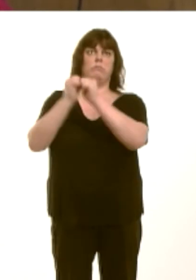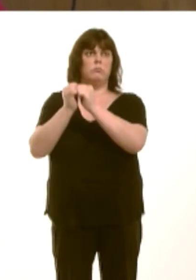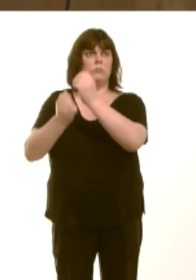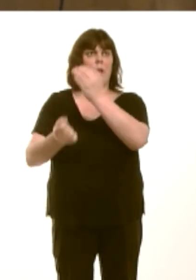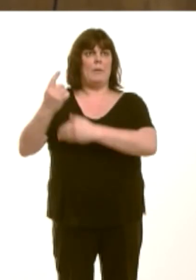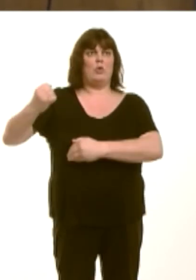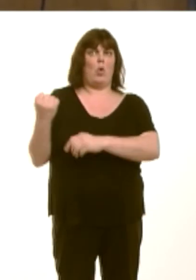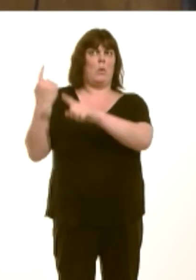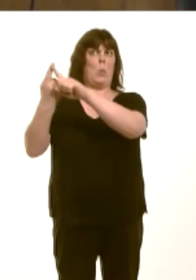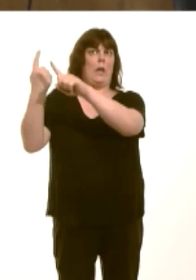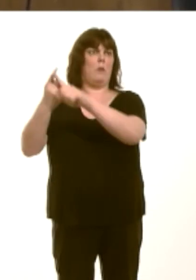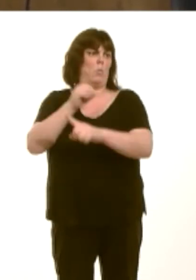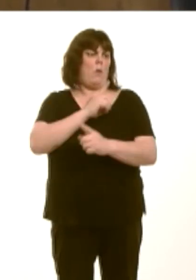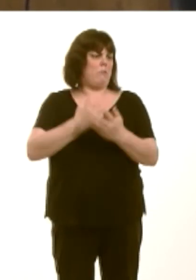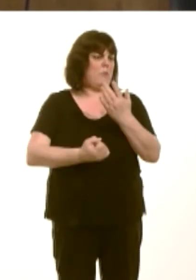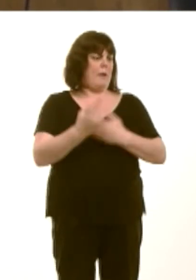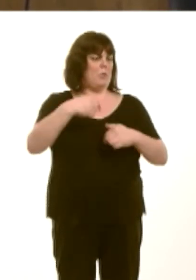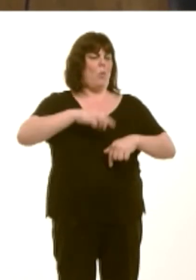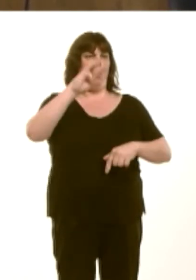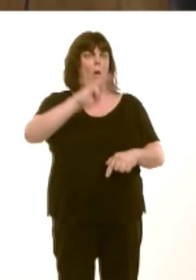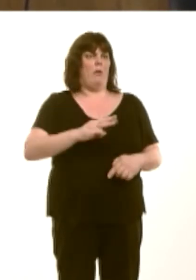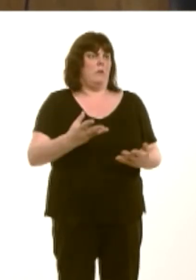why that shouldnít happen in Wales also, in my view.